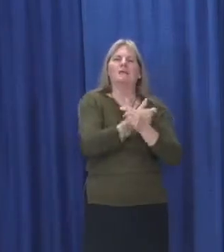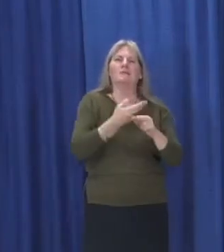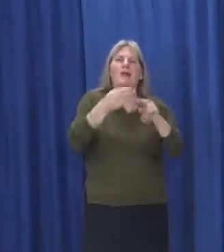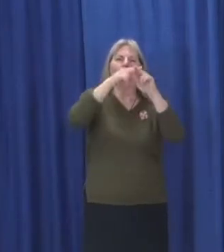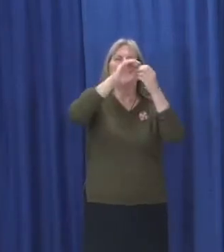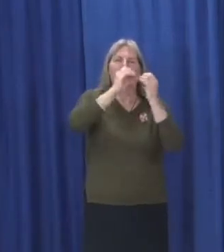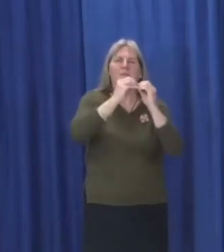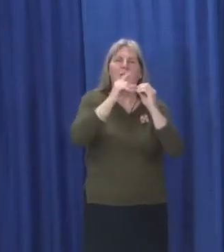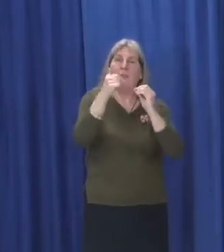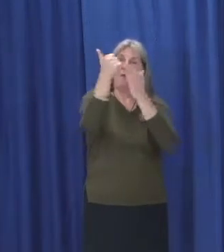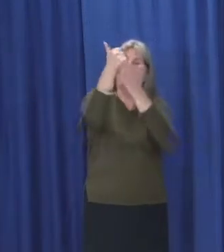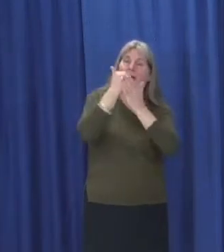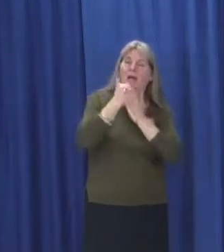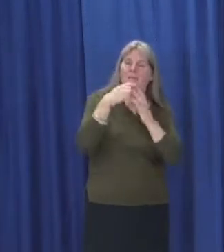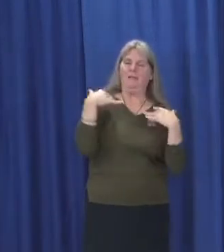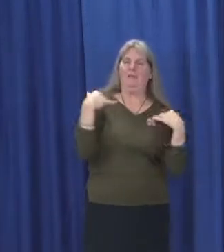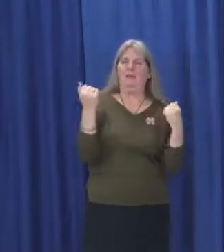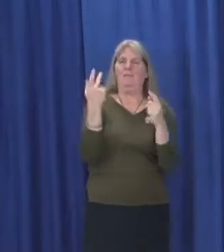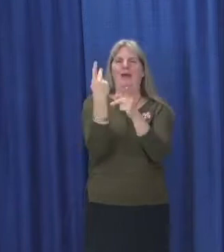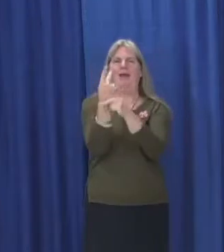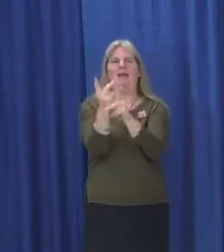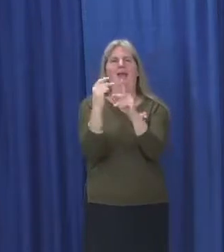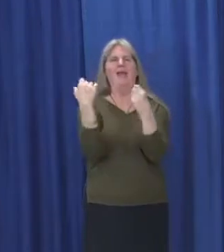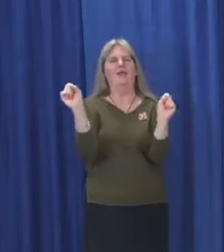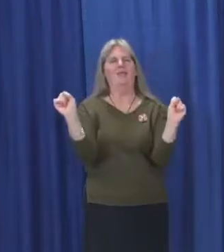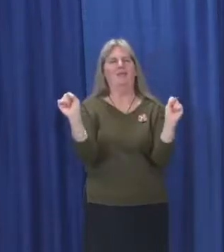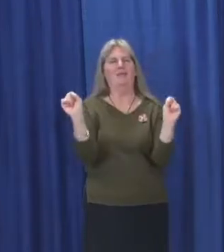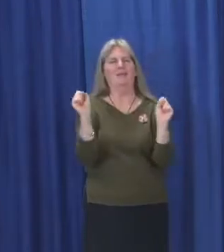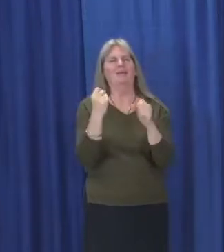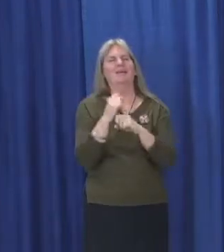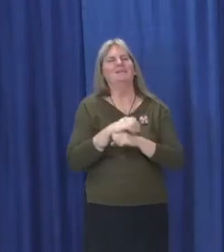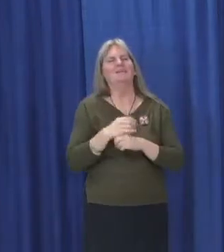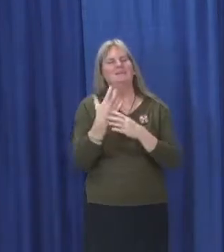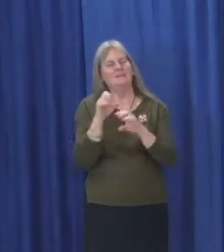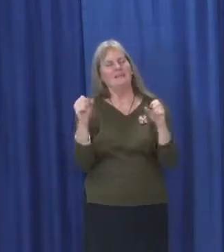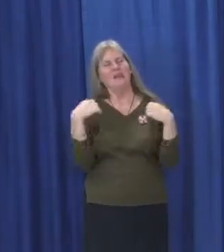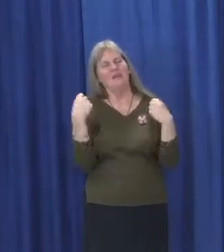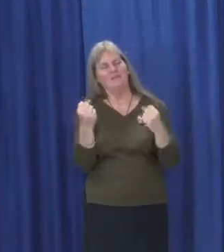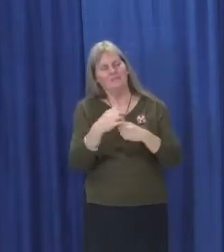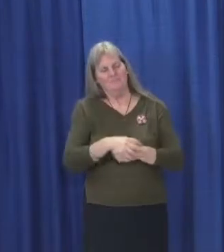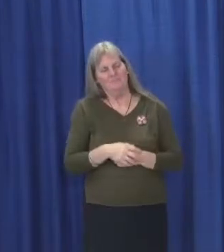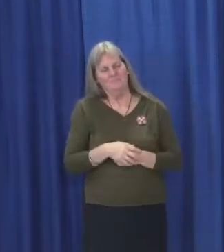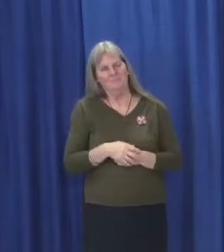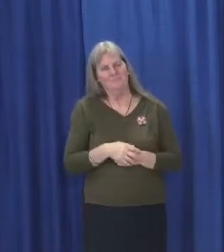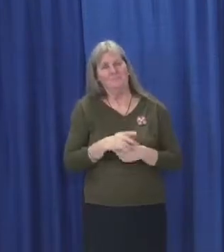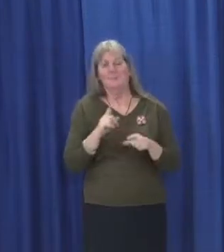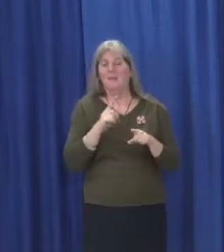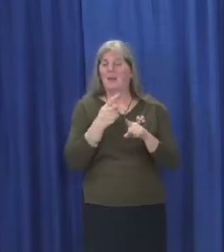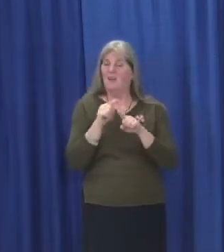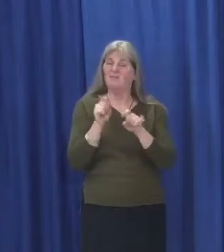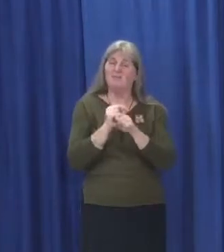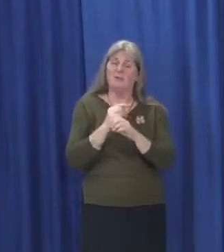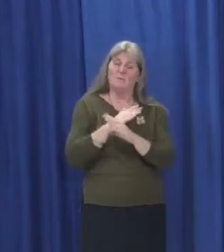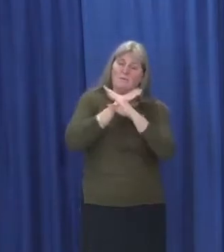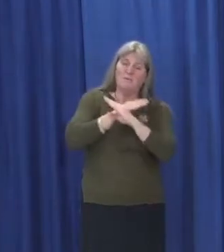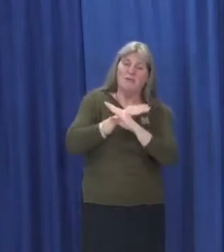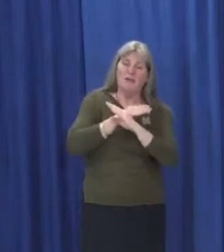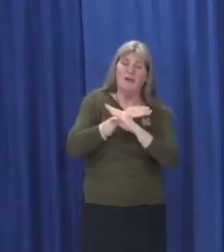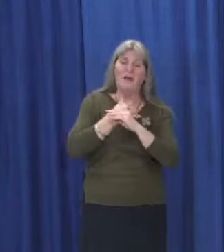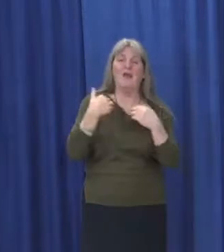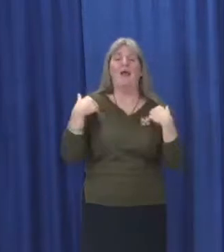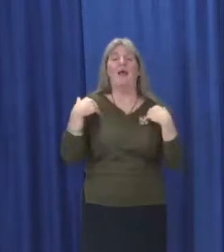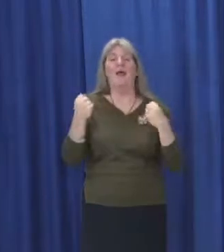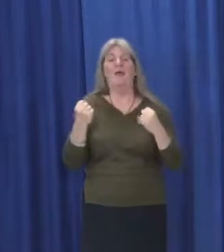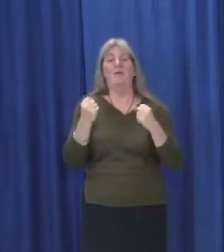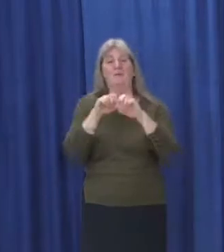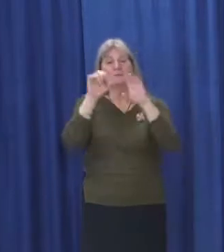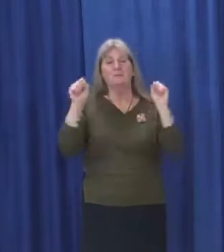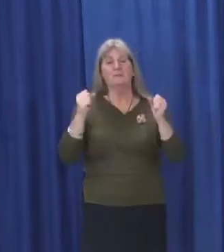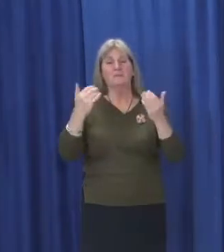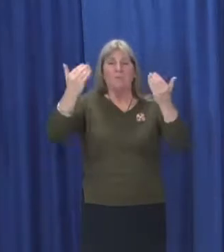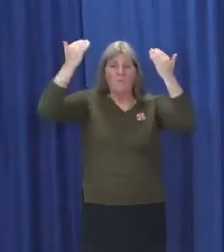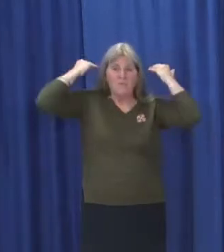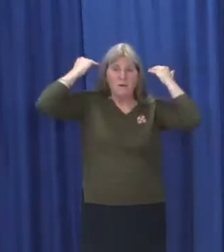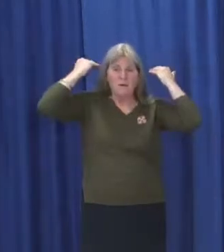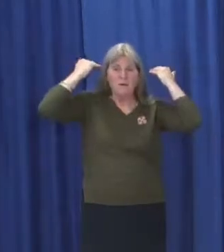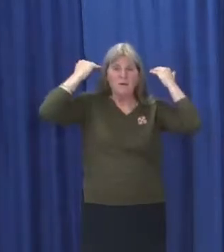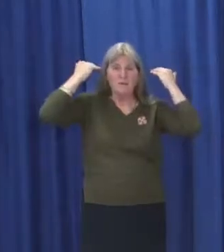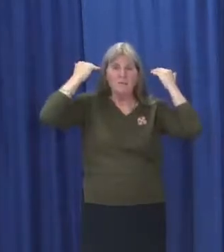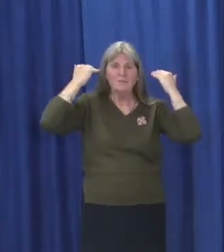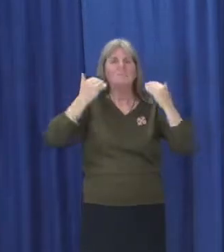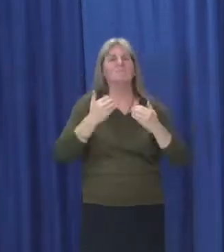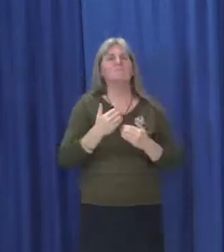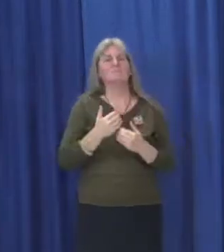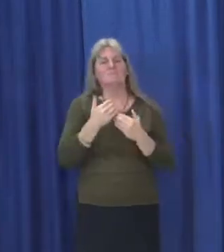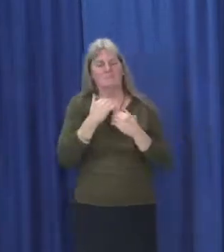what is needed.